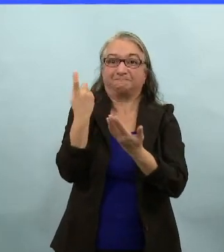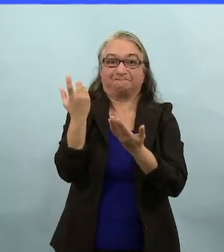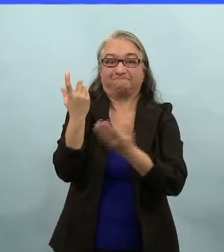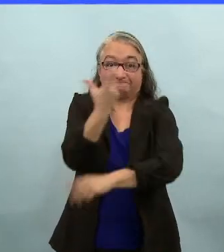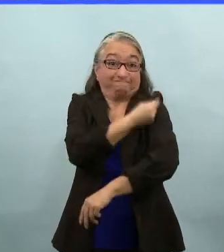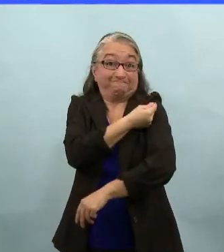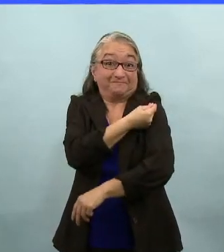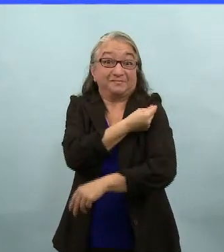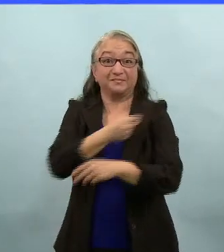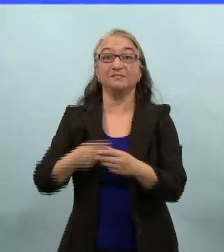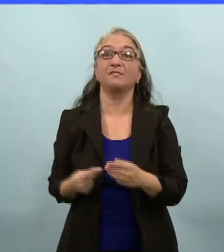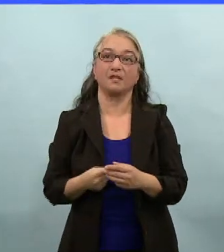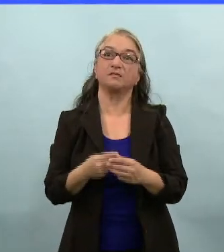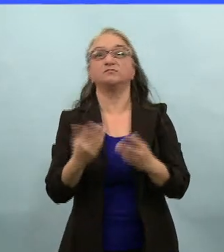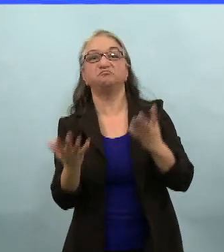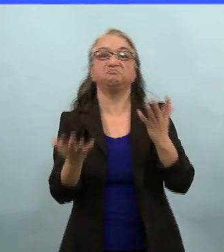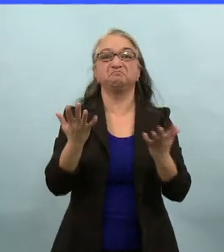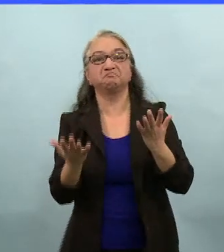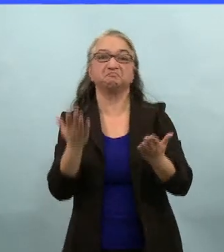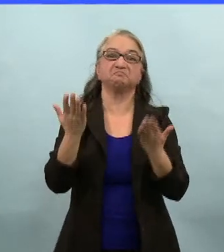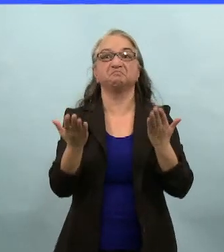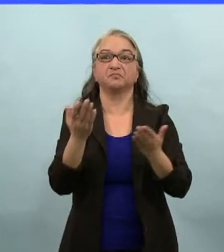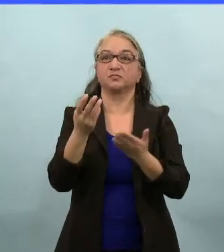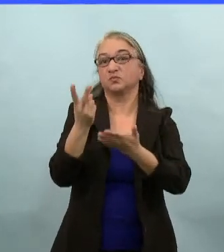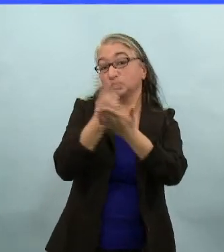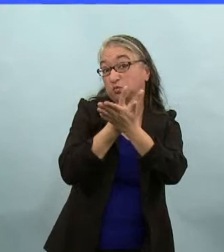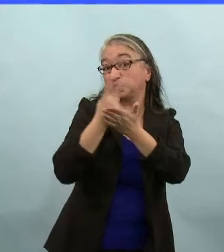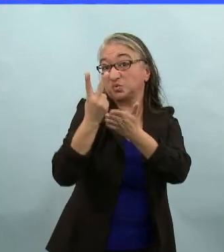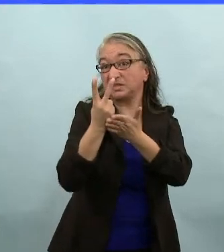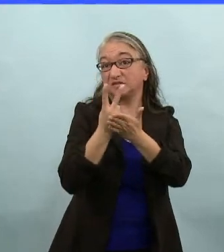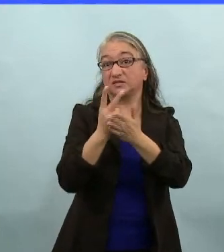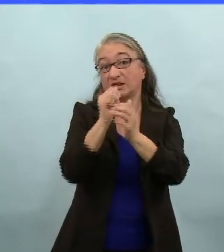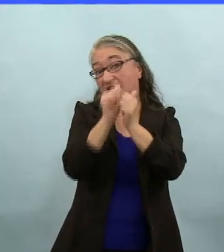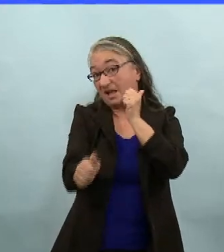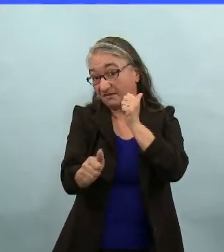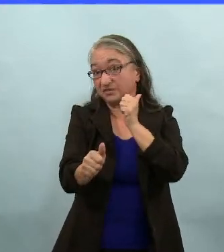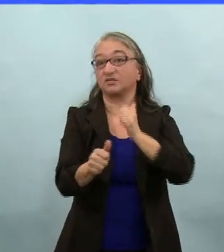about two months after receiving a dose which is the timeline that our kids are facing right now